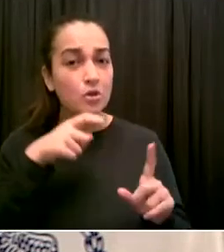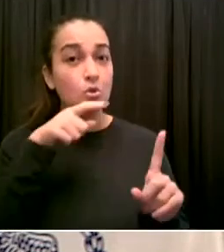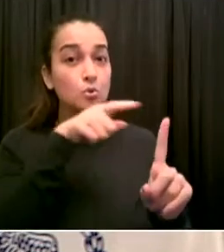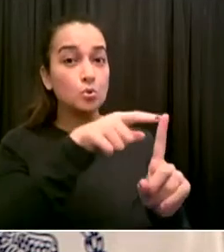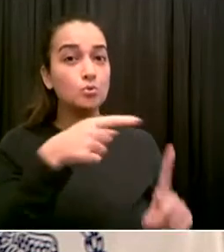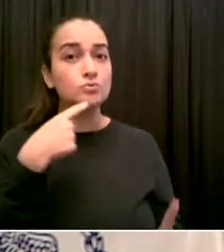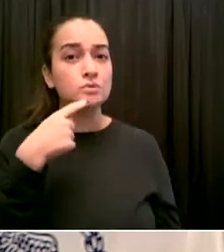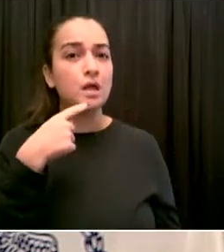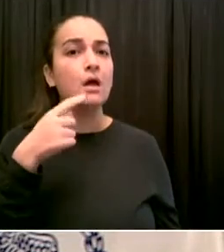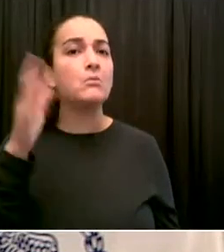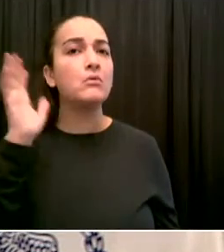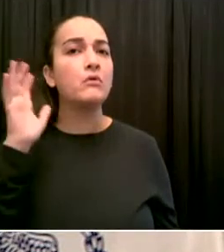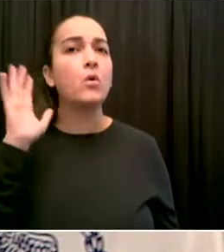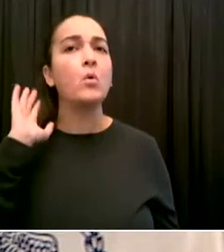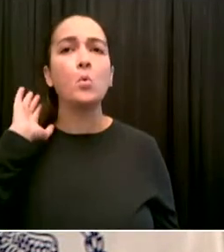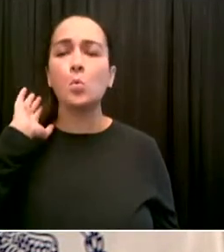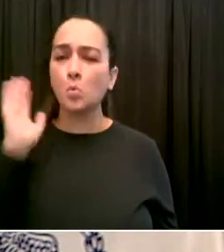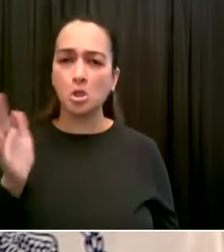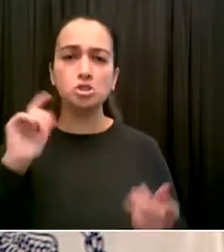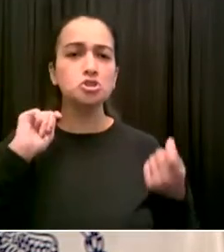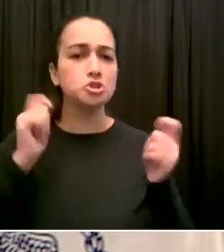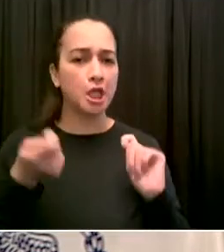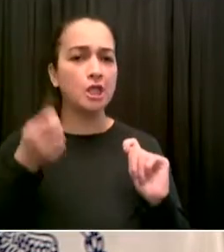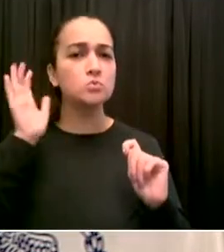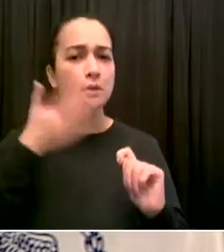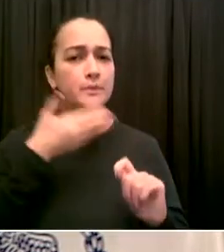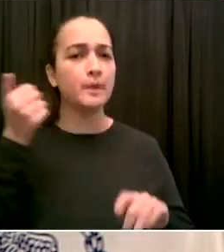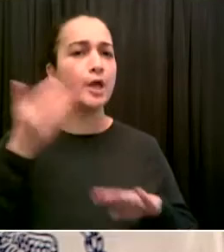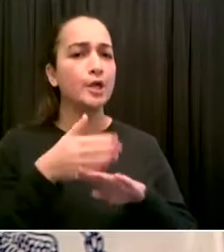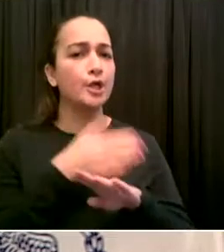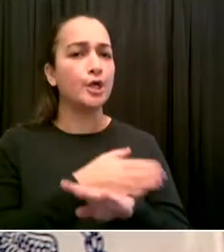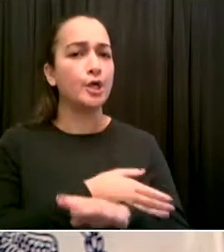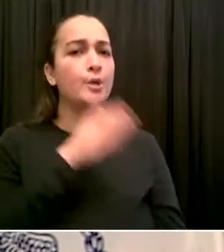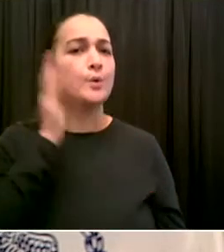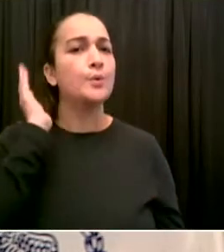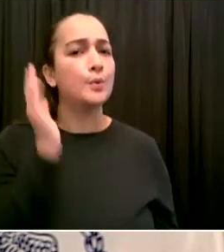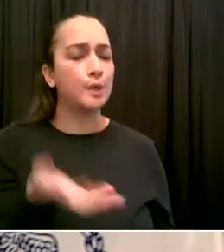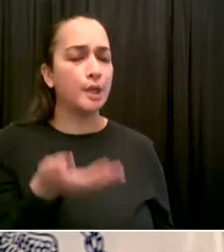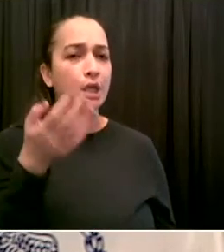AND CONTINUES O TCUOCR.